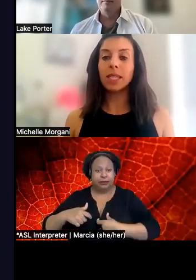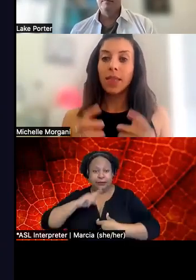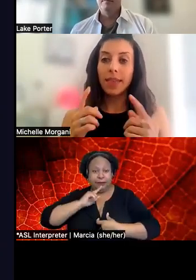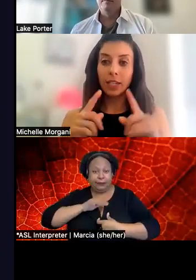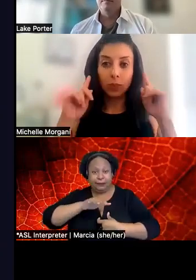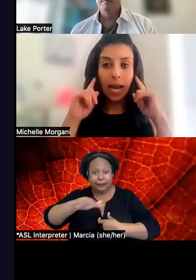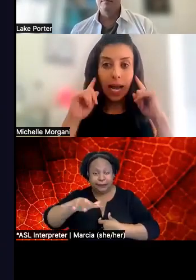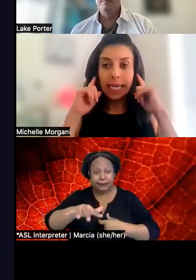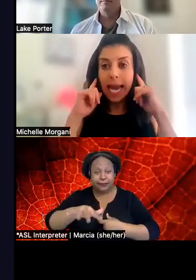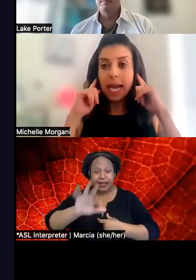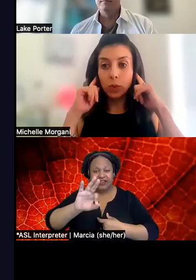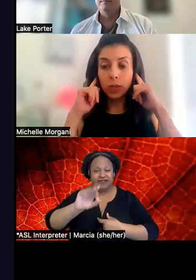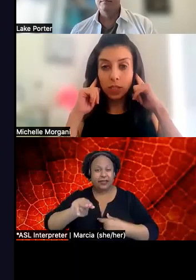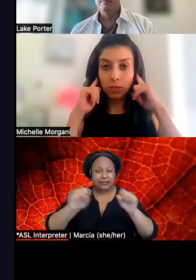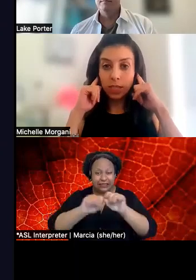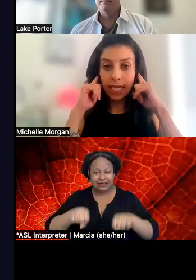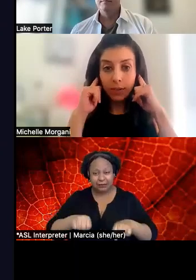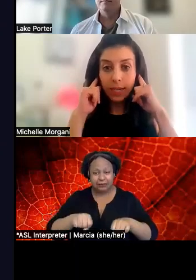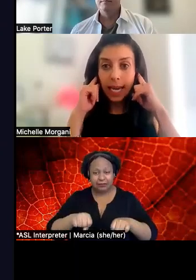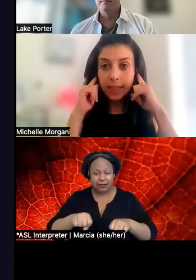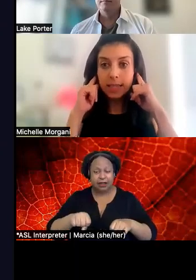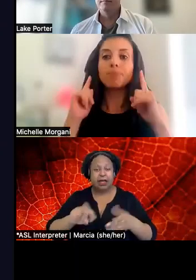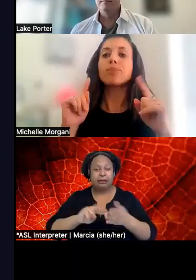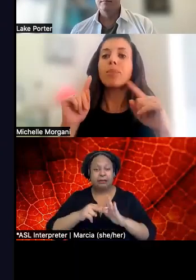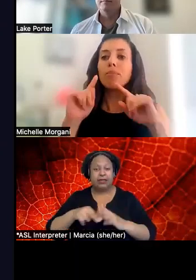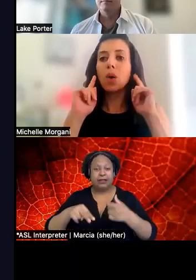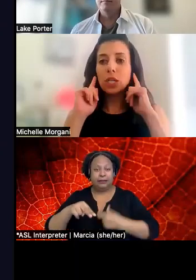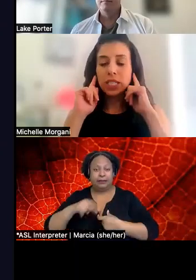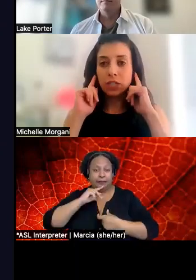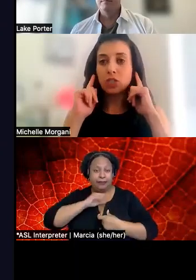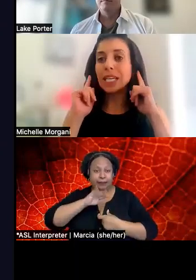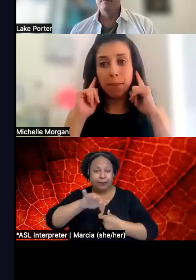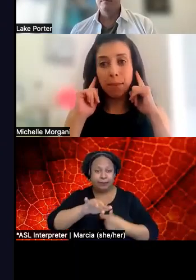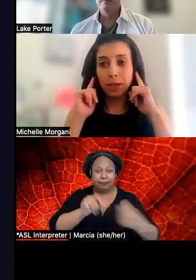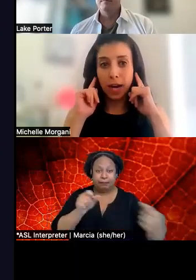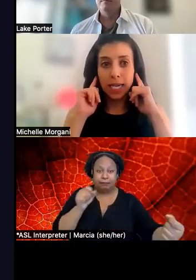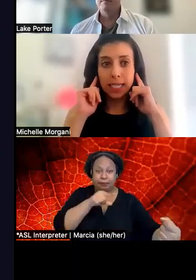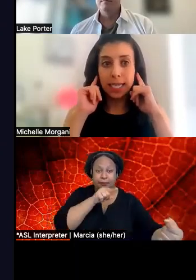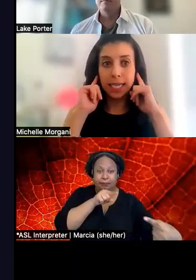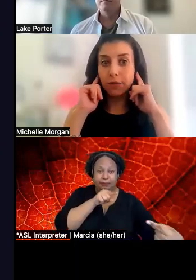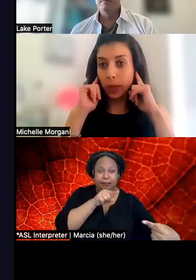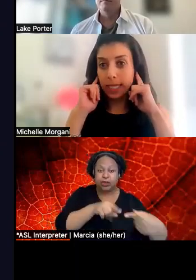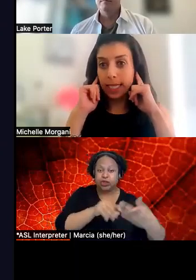They directly connect to a student's hearing aids, which essentially amplifies the voices.